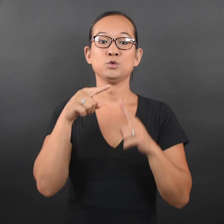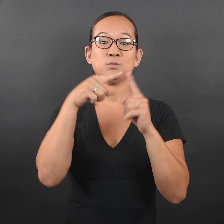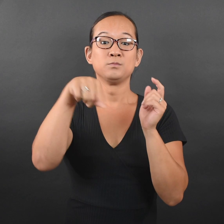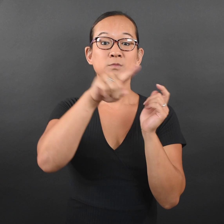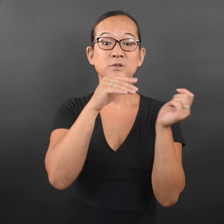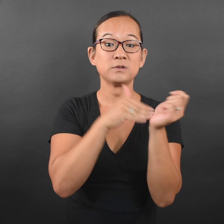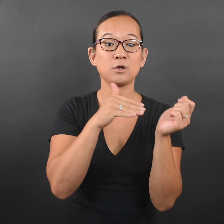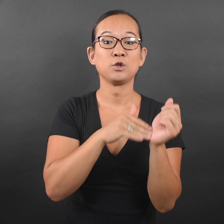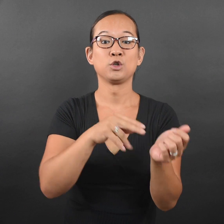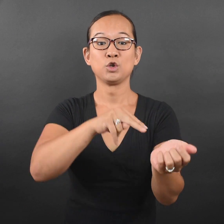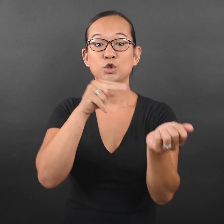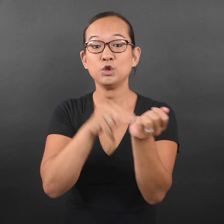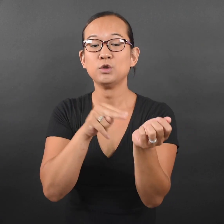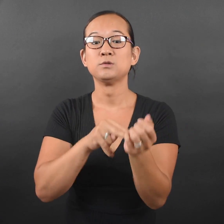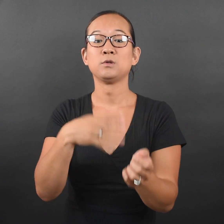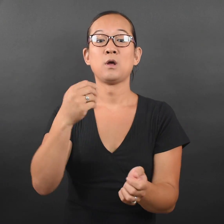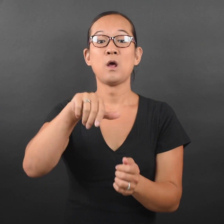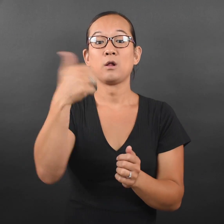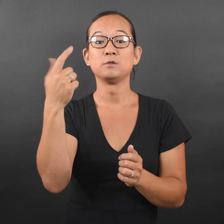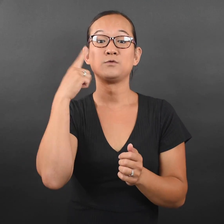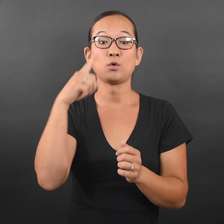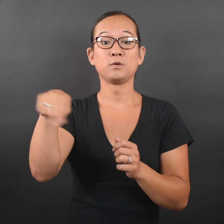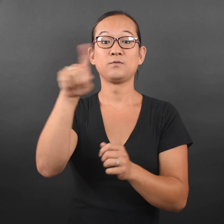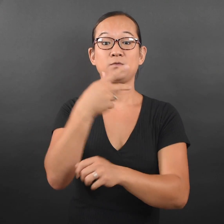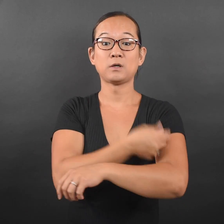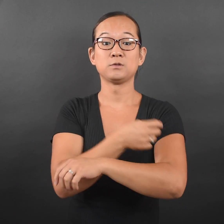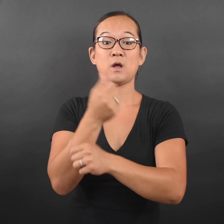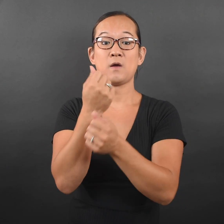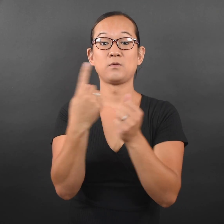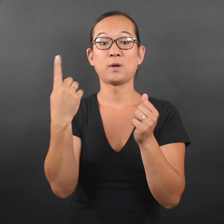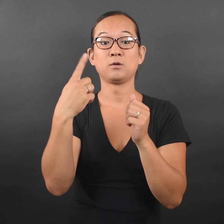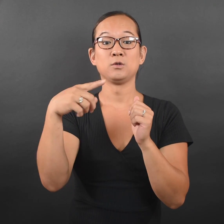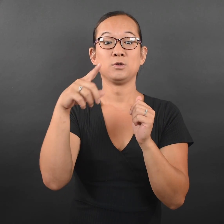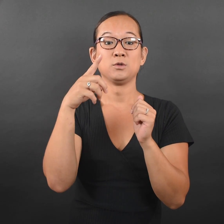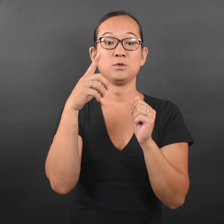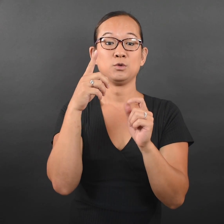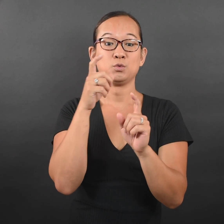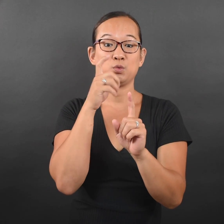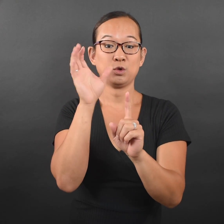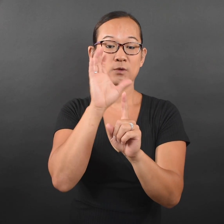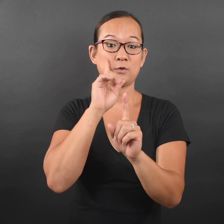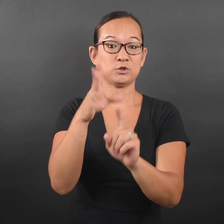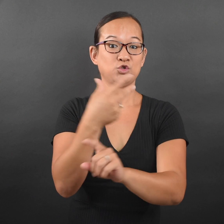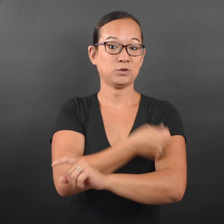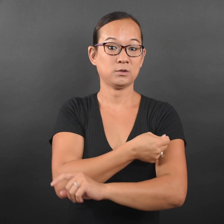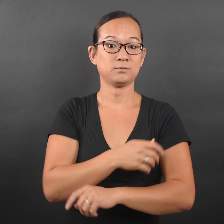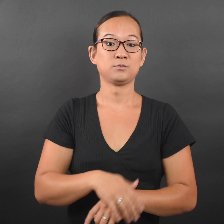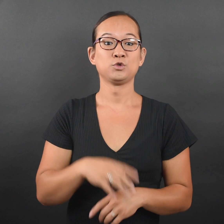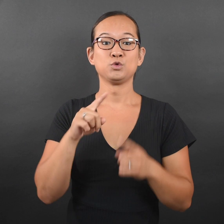doctors, nurses, and others for vaccinating everyone looking for their shot; to our hospitals,